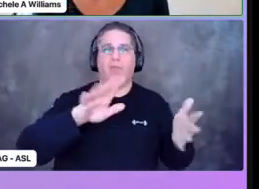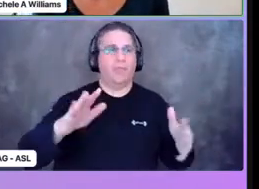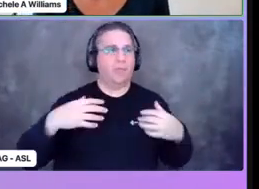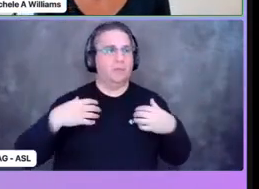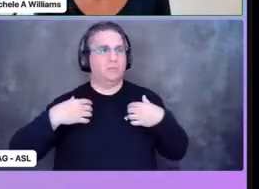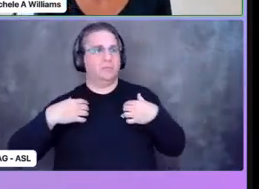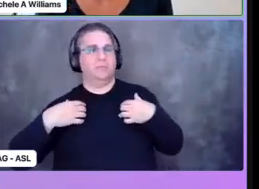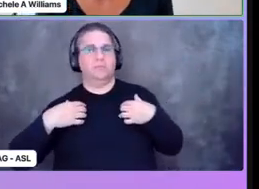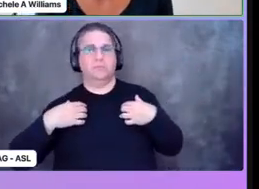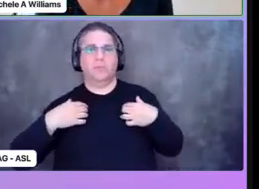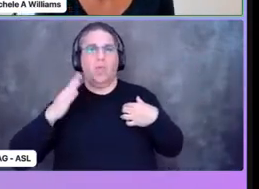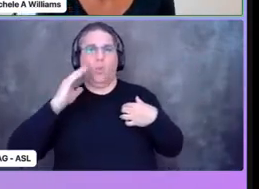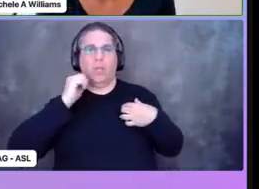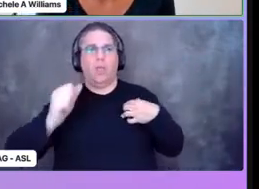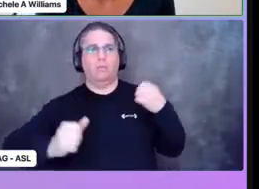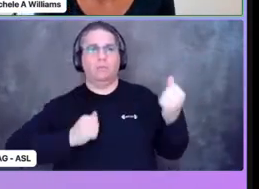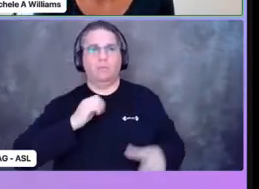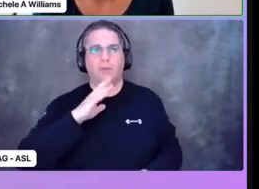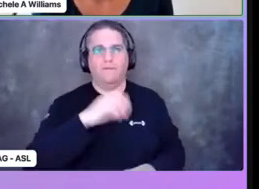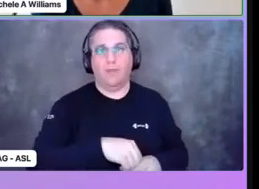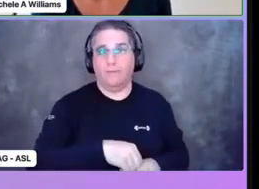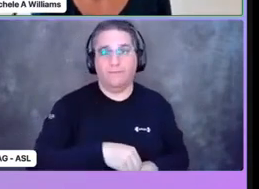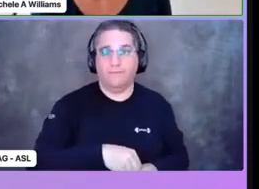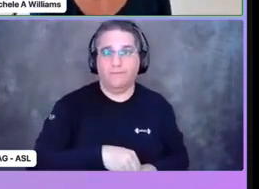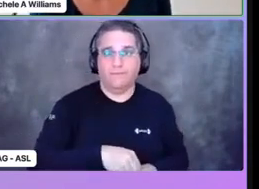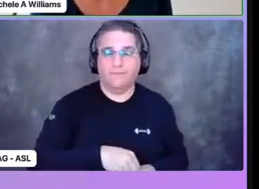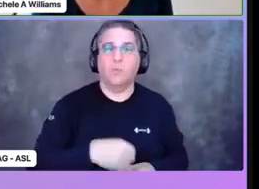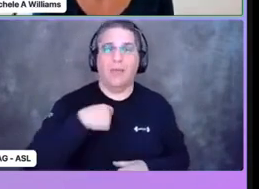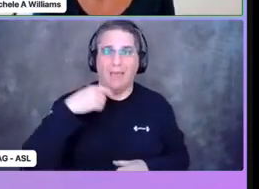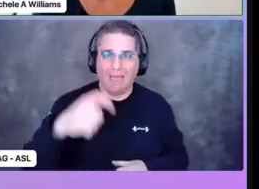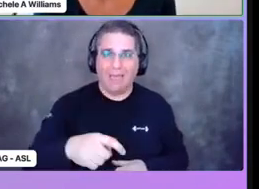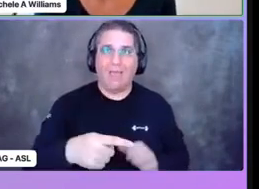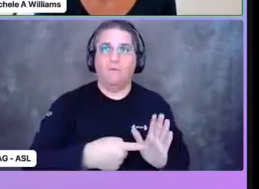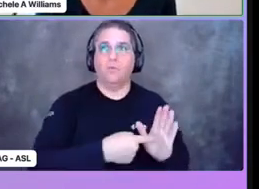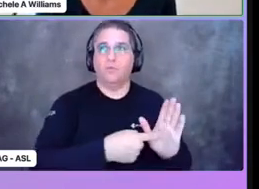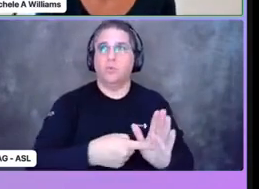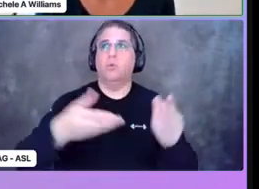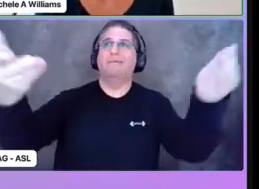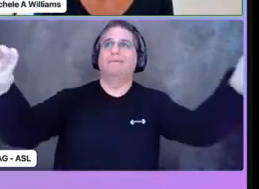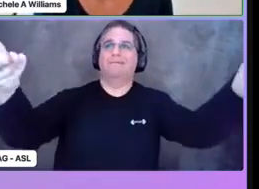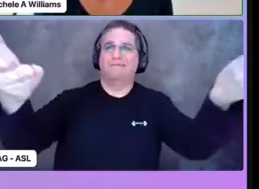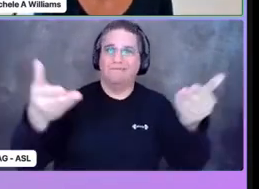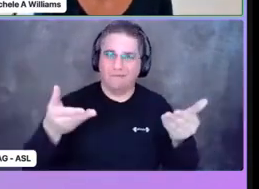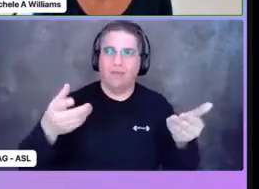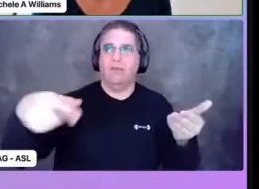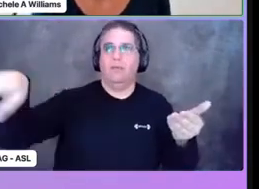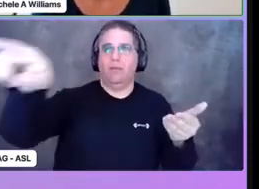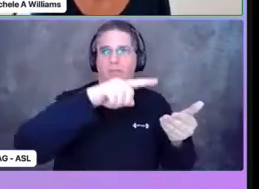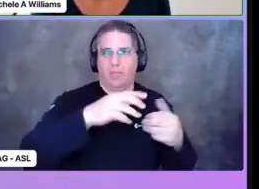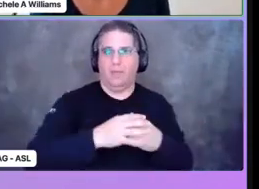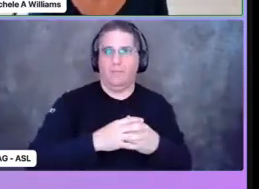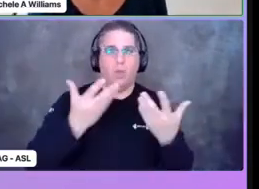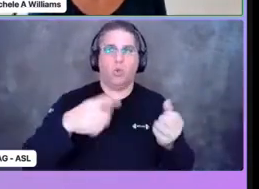disabled people. So come if you don't create the environment that I know I'm going to have success, I know that I'm going to be welcome, I know I'm going to be able to